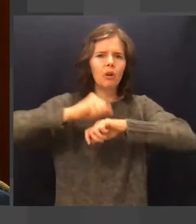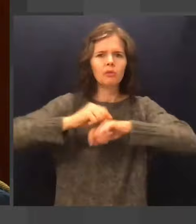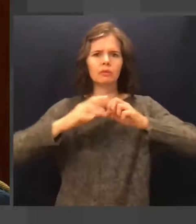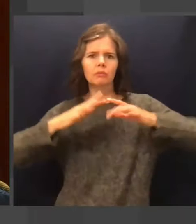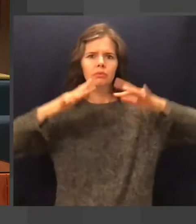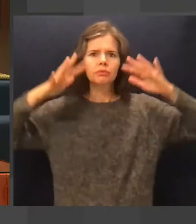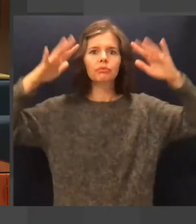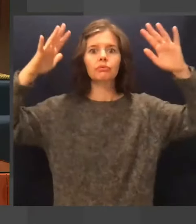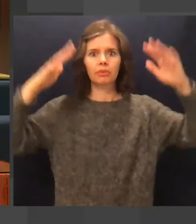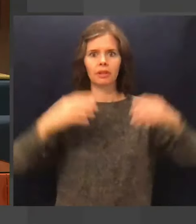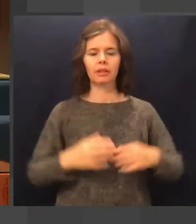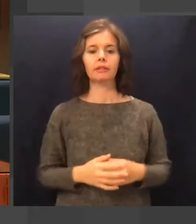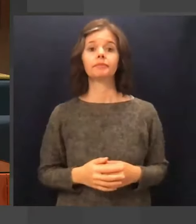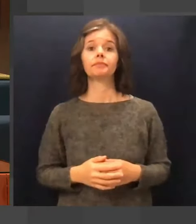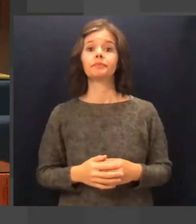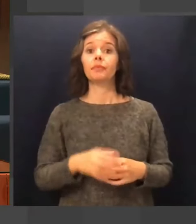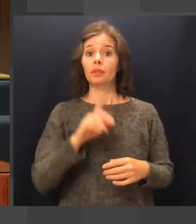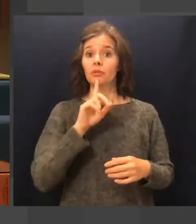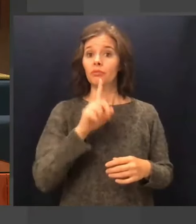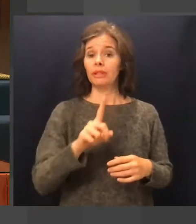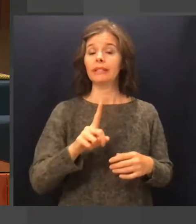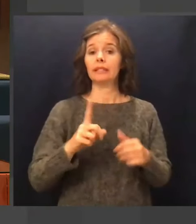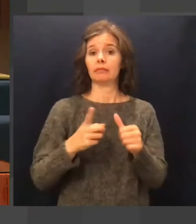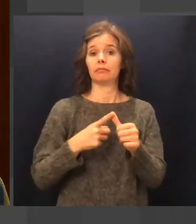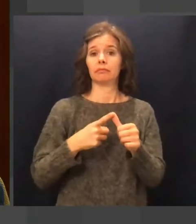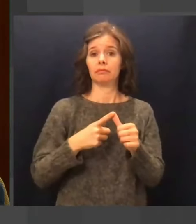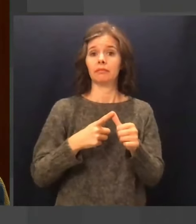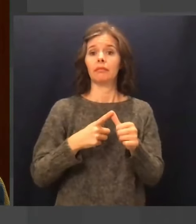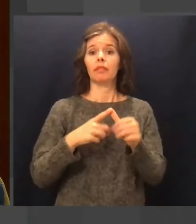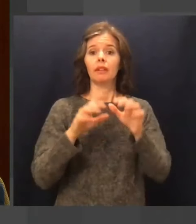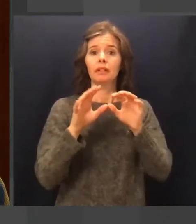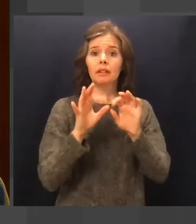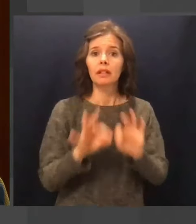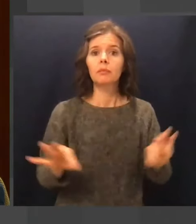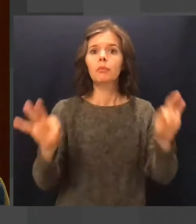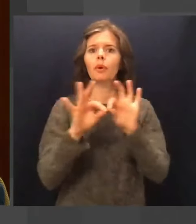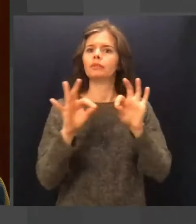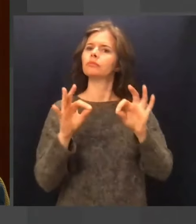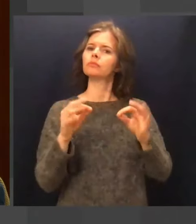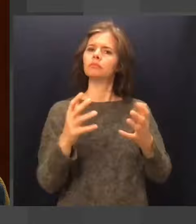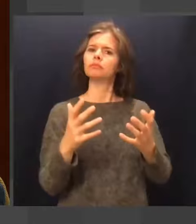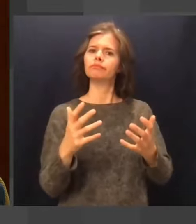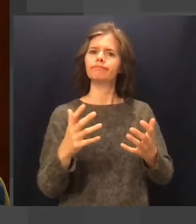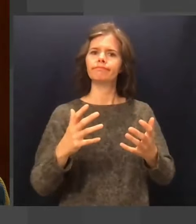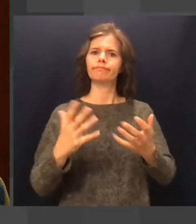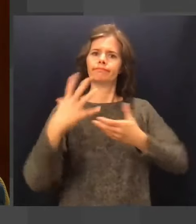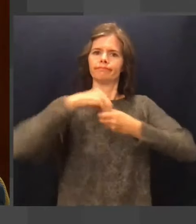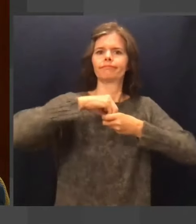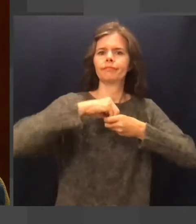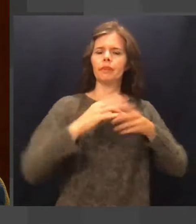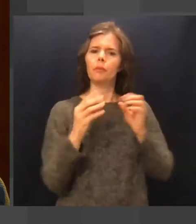USE AND WE'LL TALK MORE ABOUT ONE OF THE USAGES SOON BUT